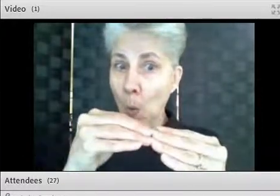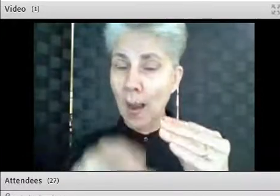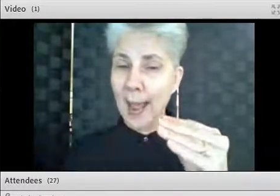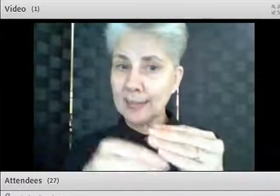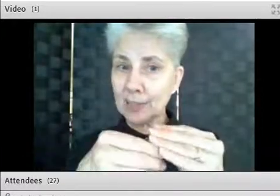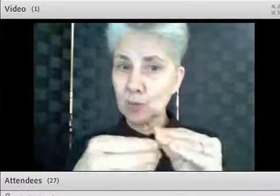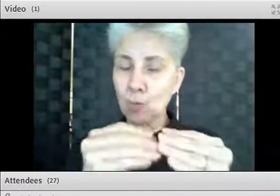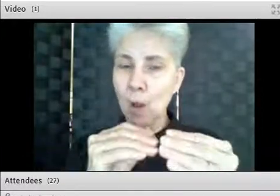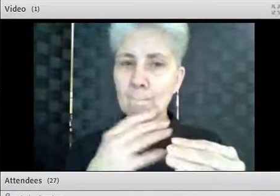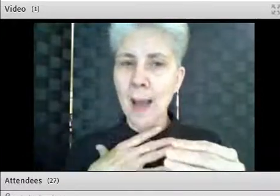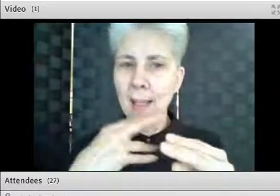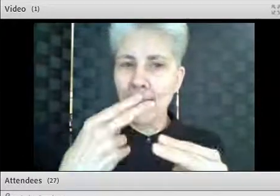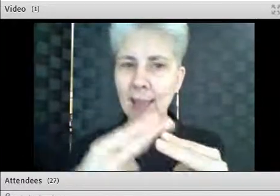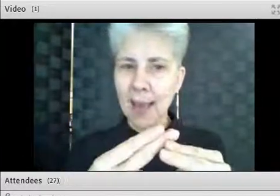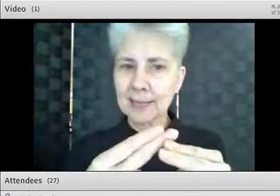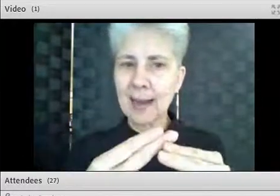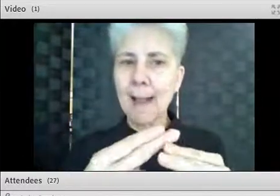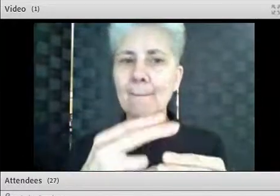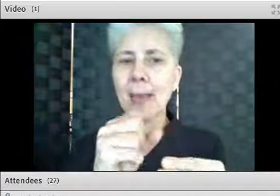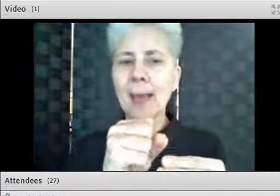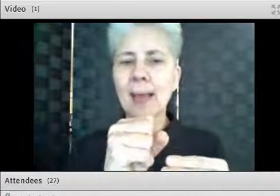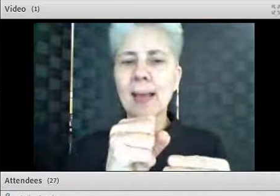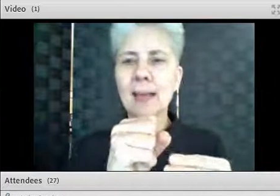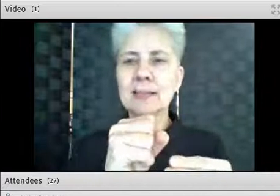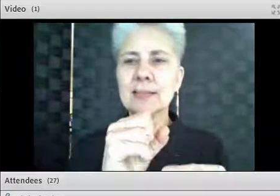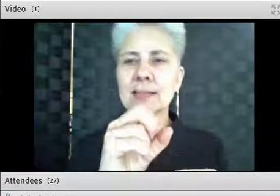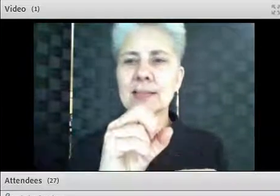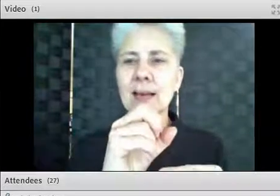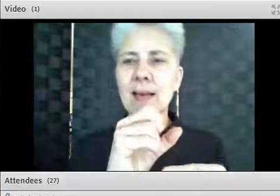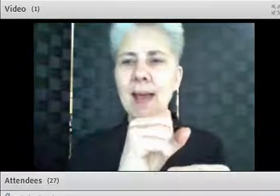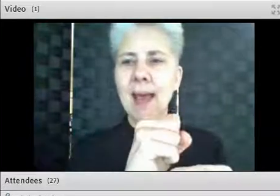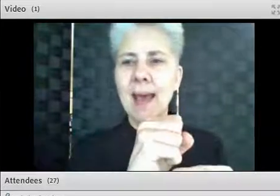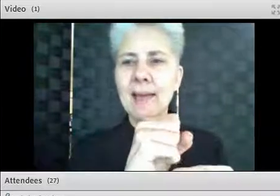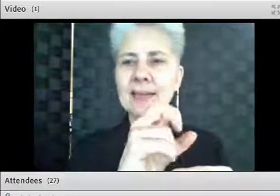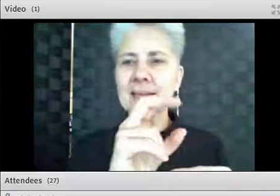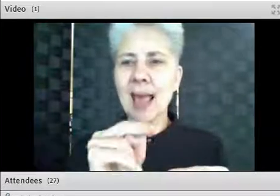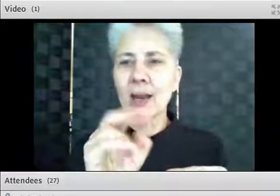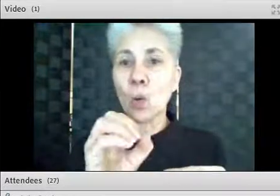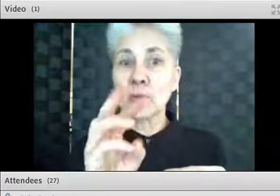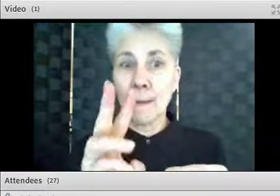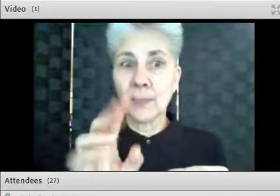so my last name, S-N-O-W -- Dale is already there. Dale is like, "Bam."